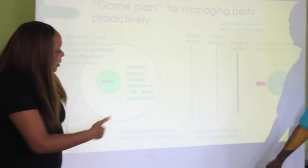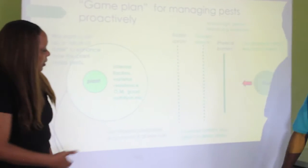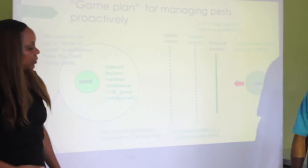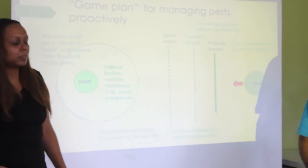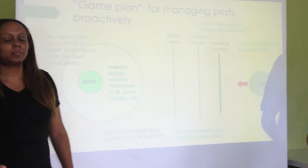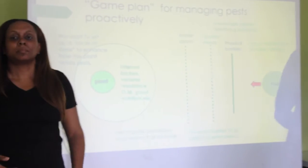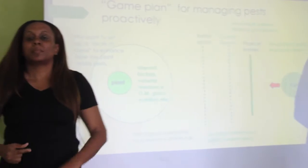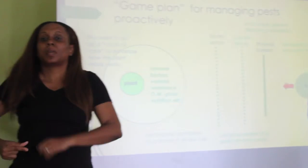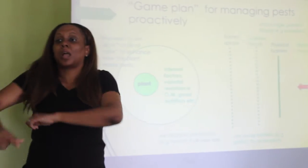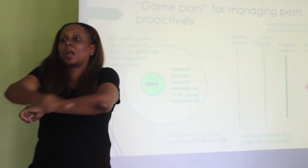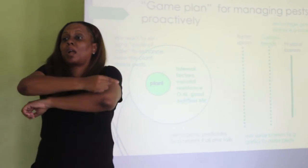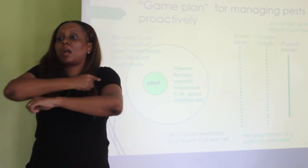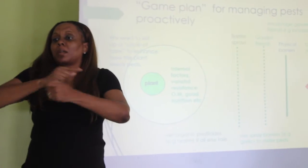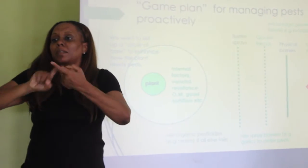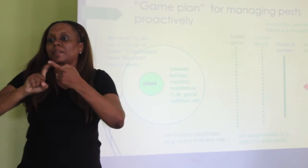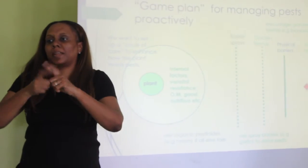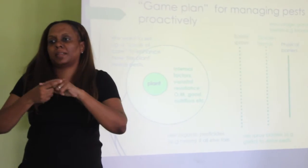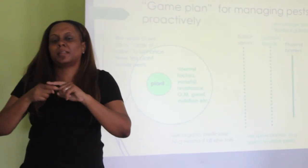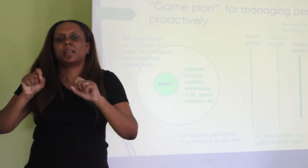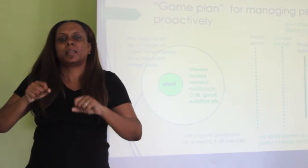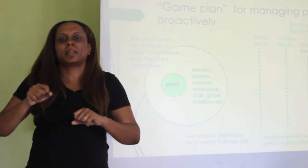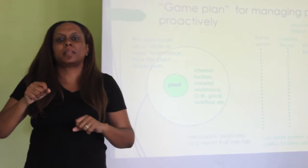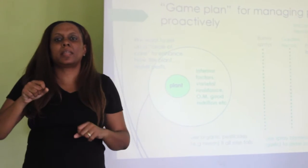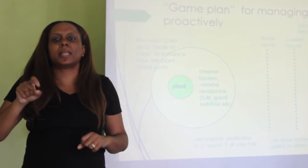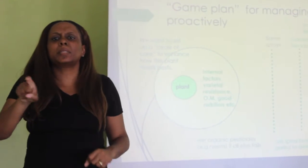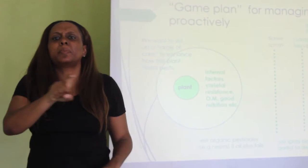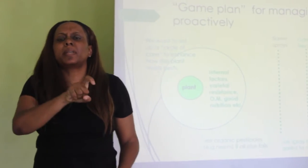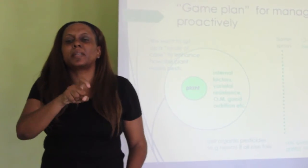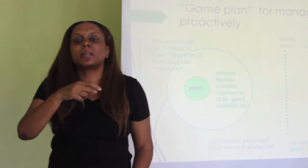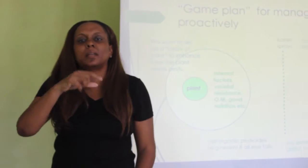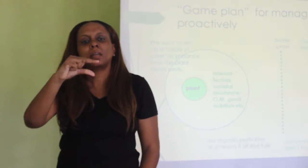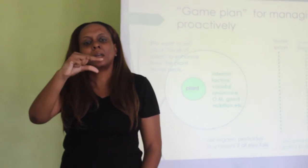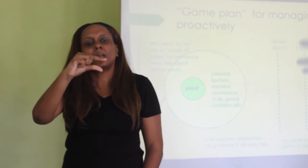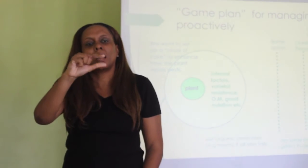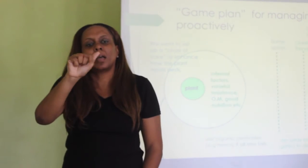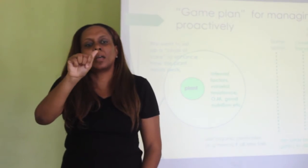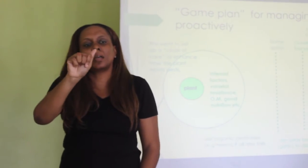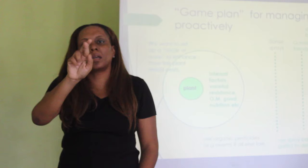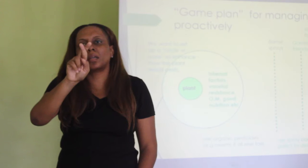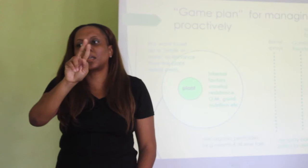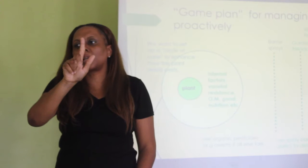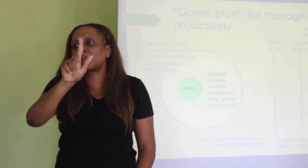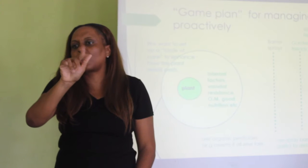guys using garlic spray right some people use peppermint we're going to talk about them later on